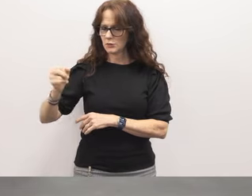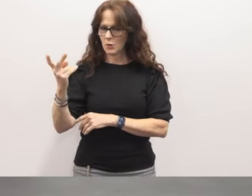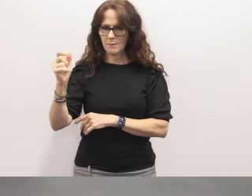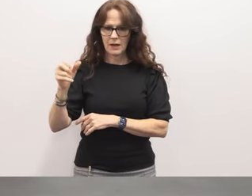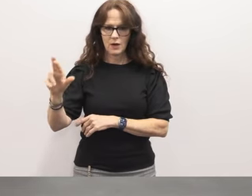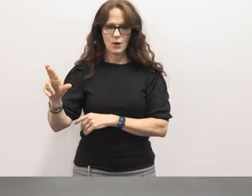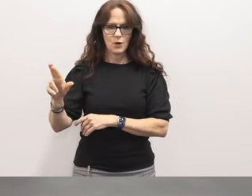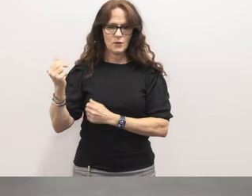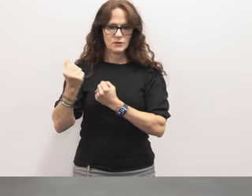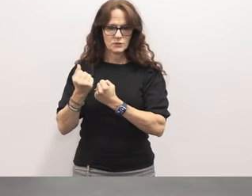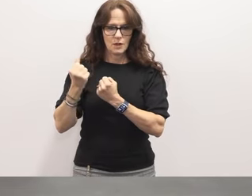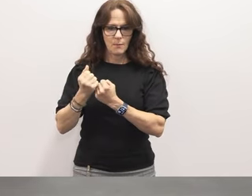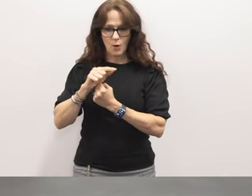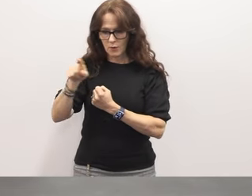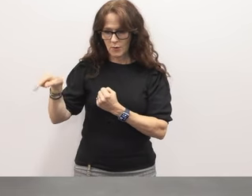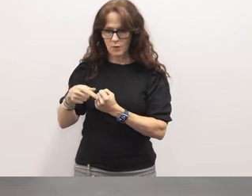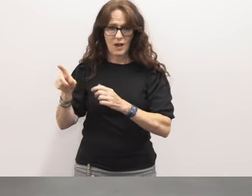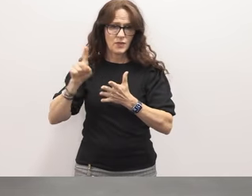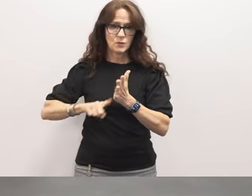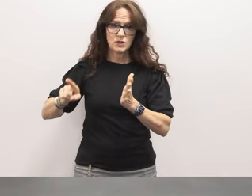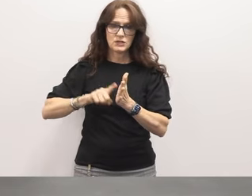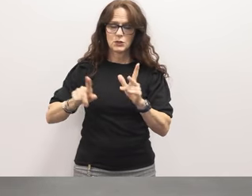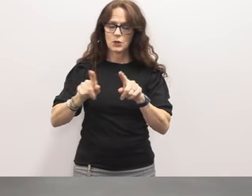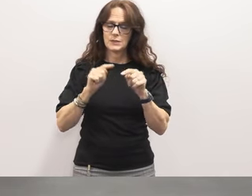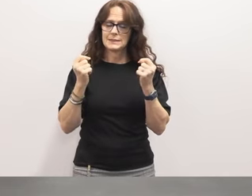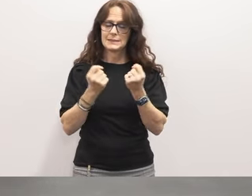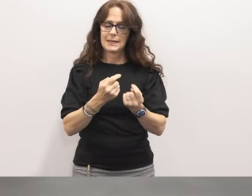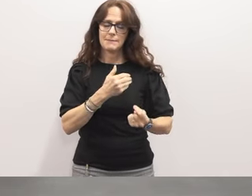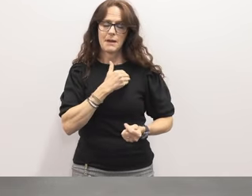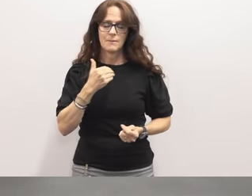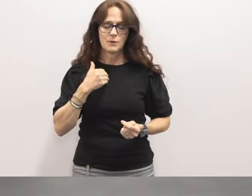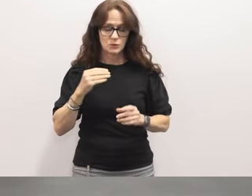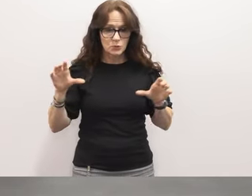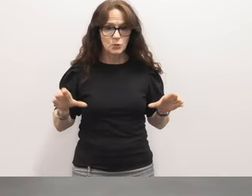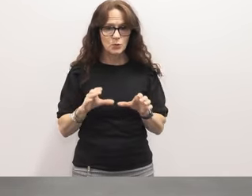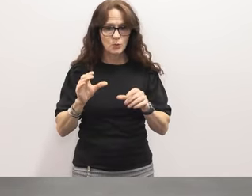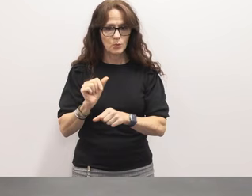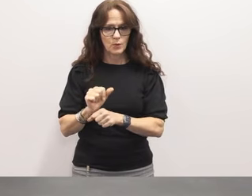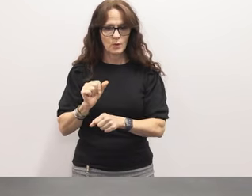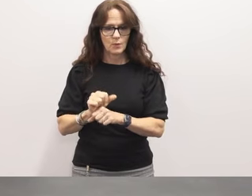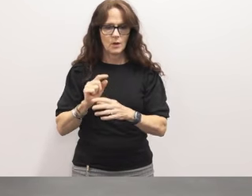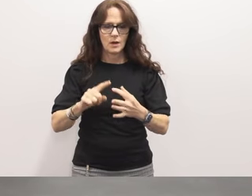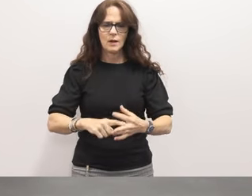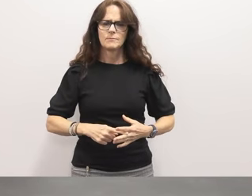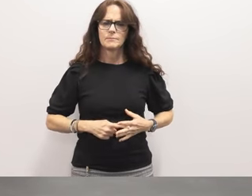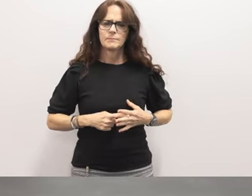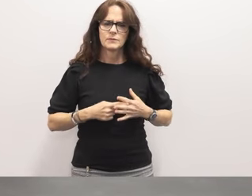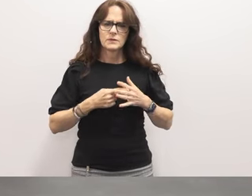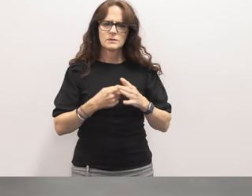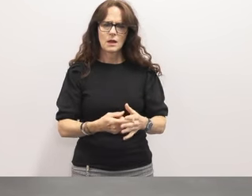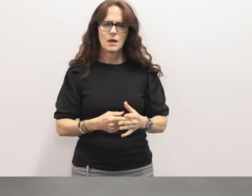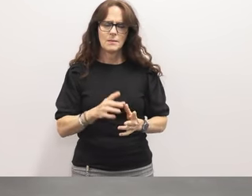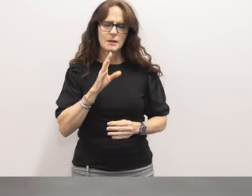and also other research team members that do this work. I wanna start out by just talking a little bit about data.